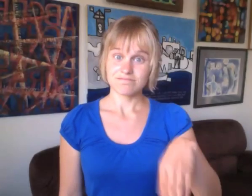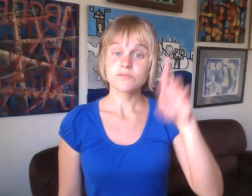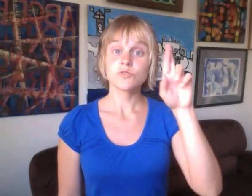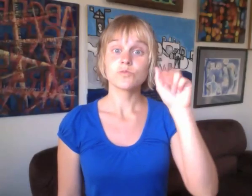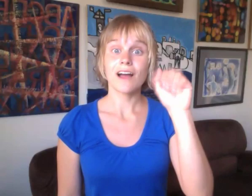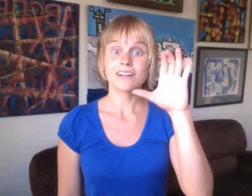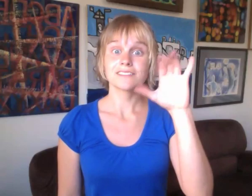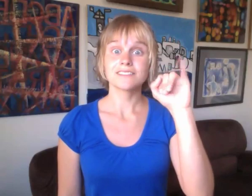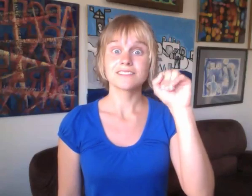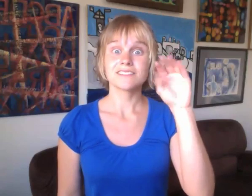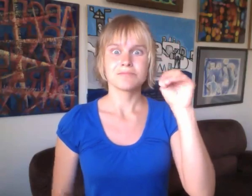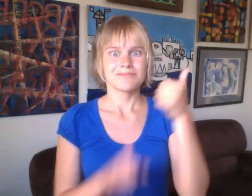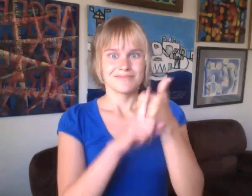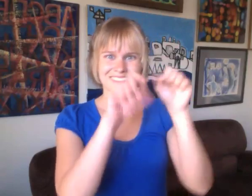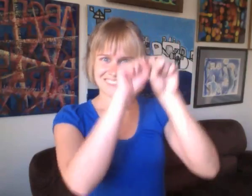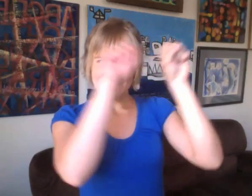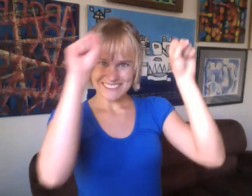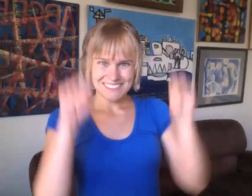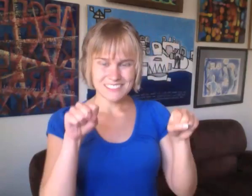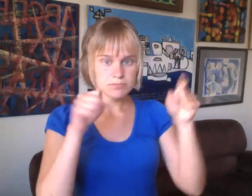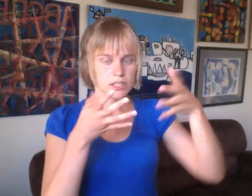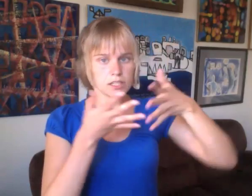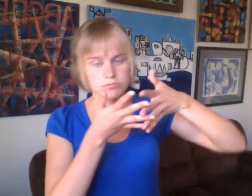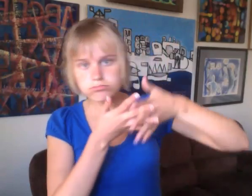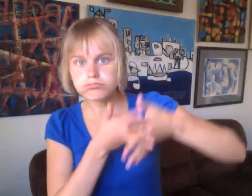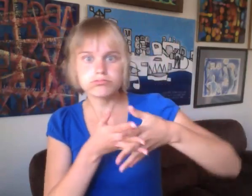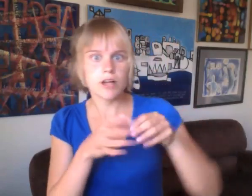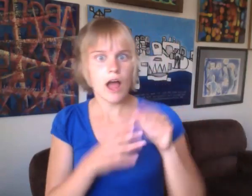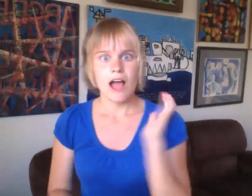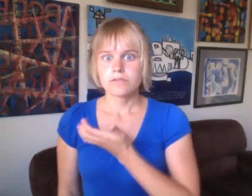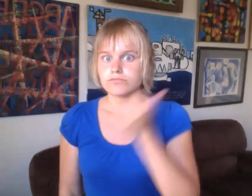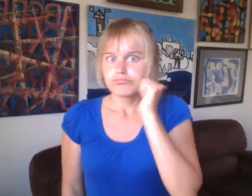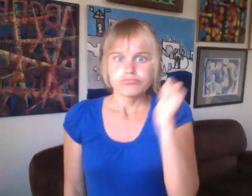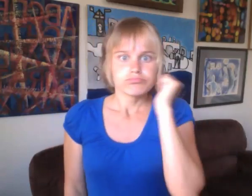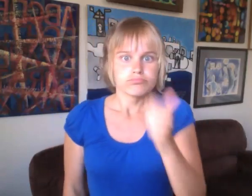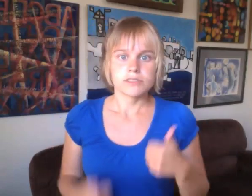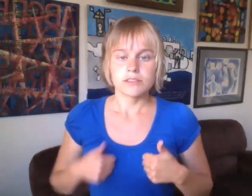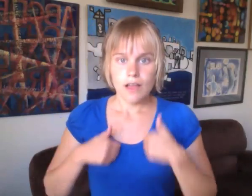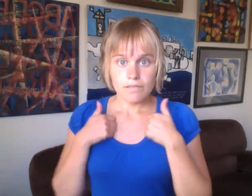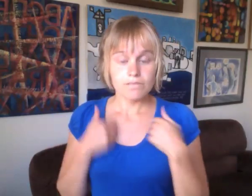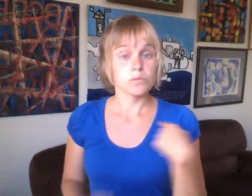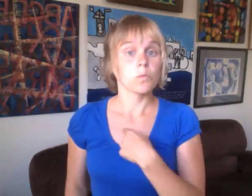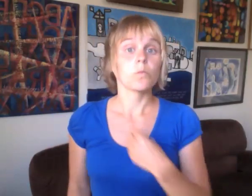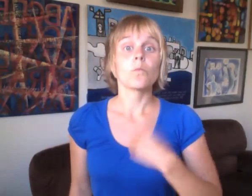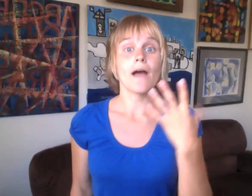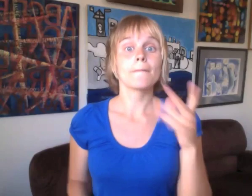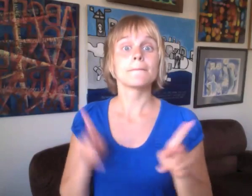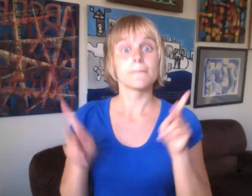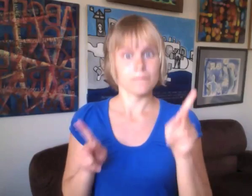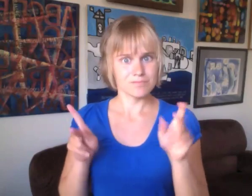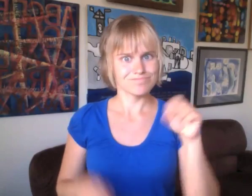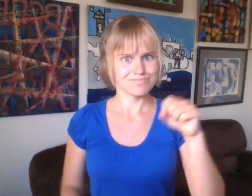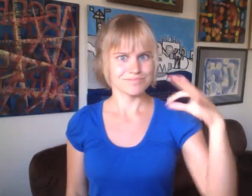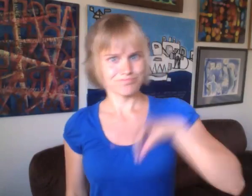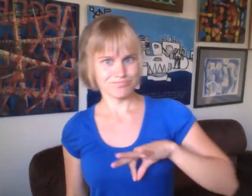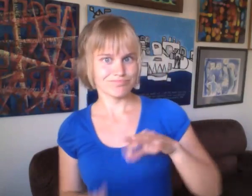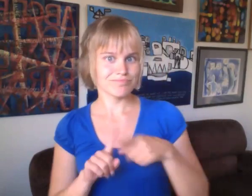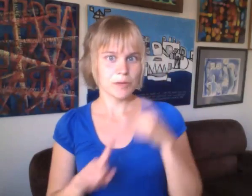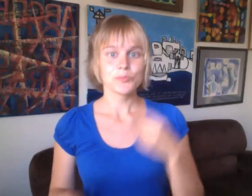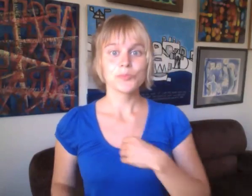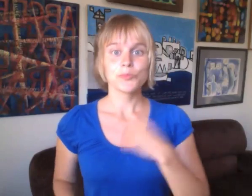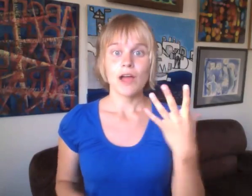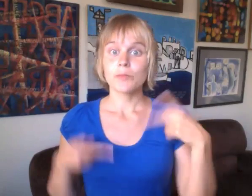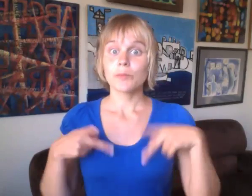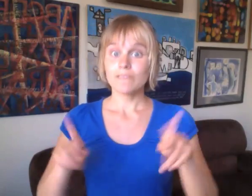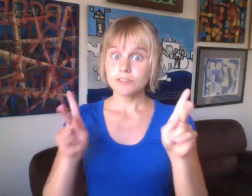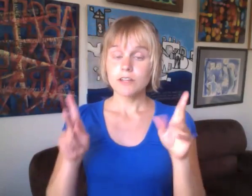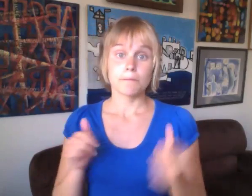Racism is ingrained in every aspect of our lives. White people benefit from white privileges.